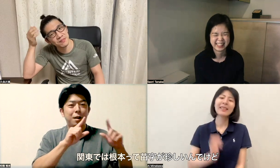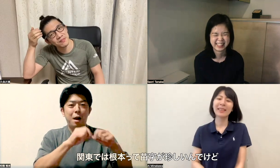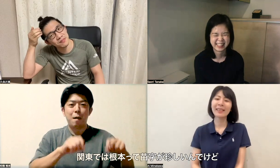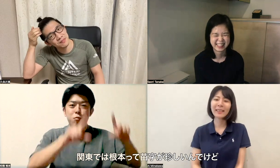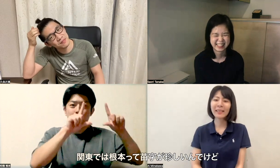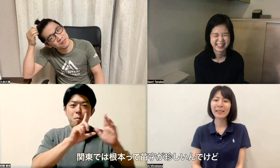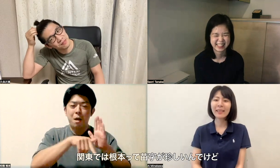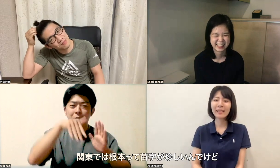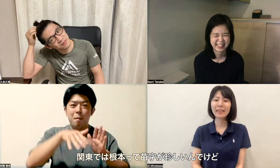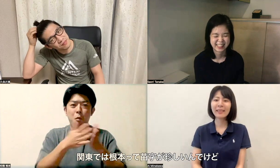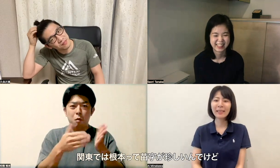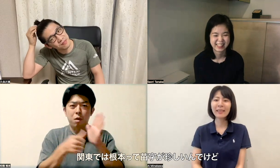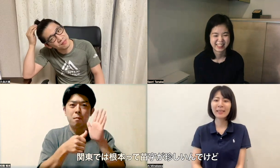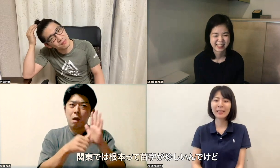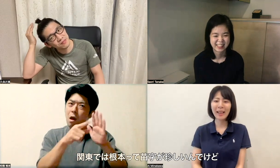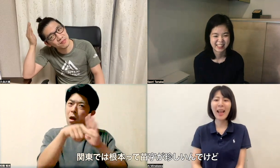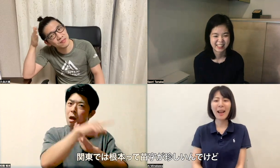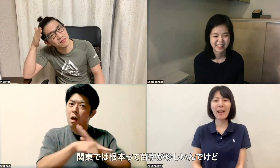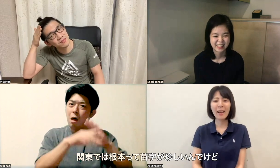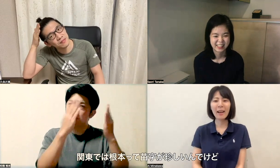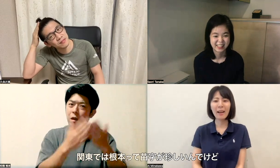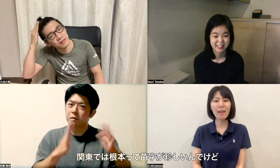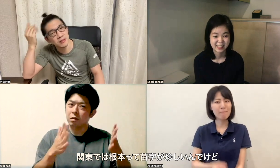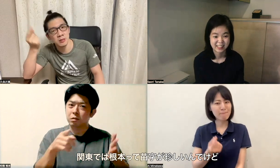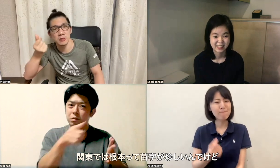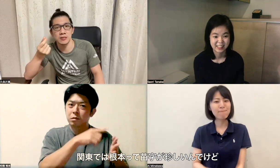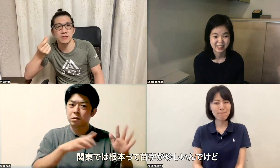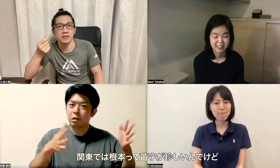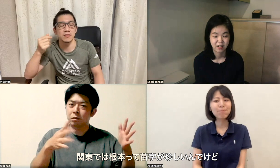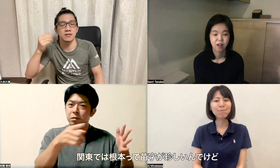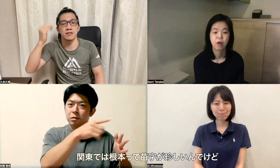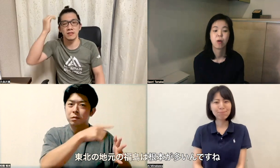Nemoto is a rare surname in the Kanto region, but in Fukushima,